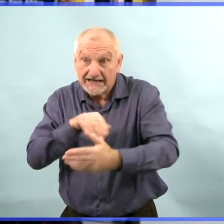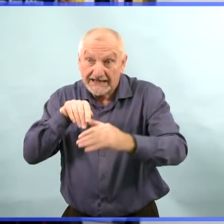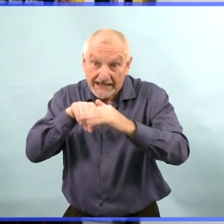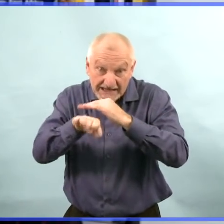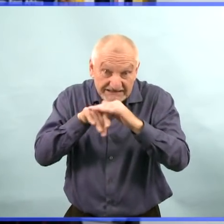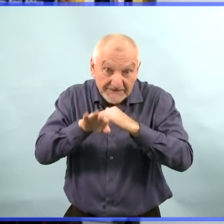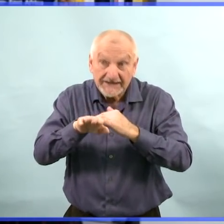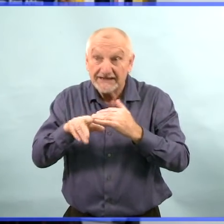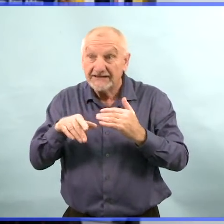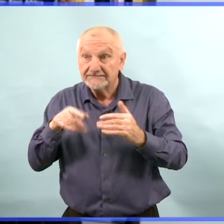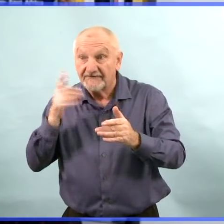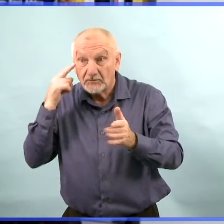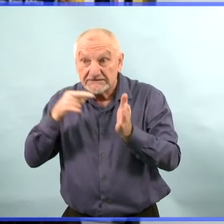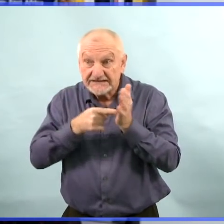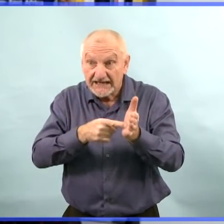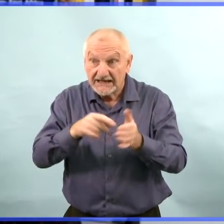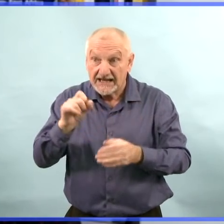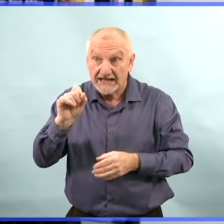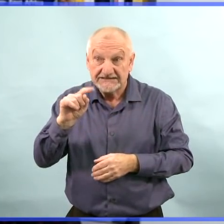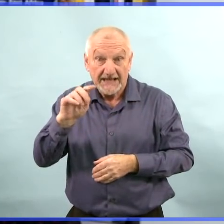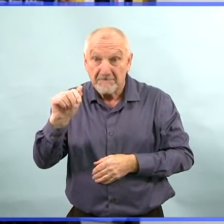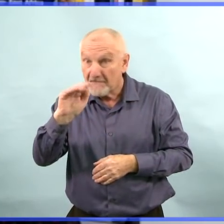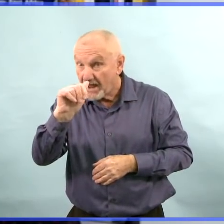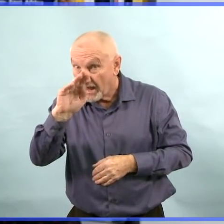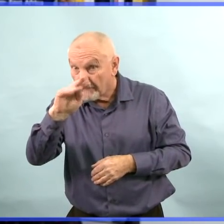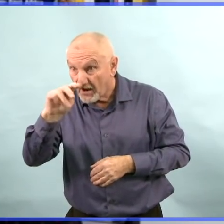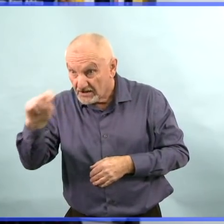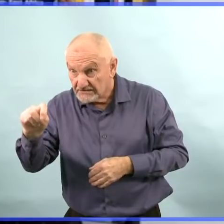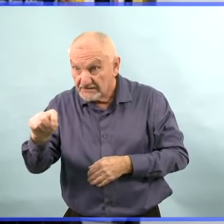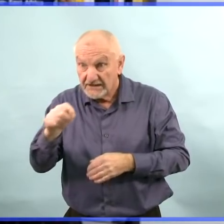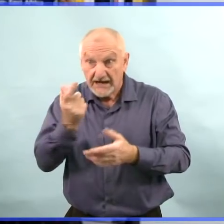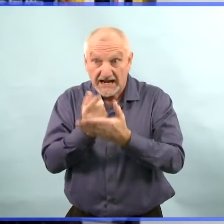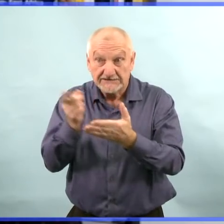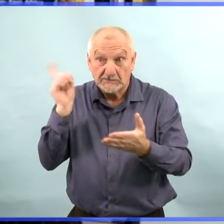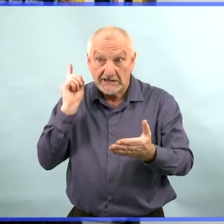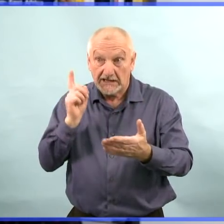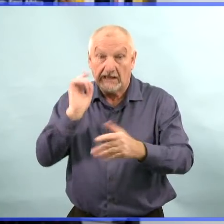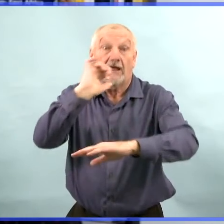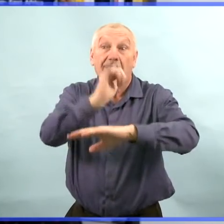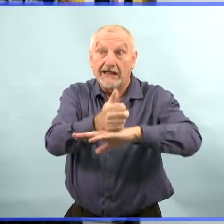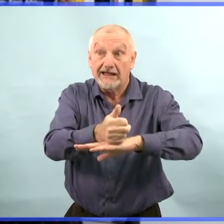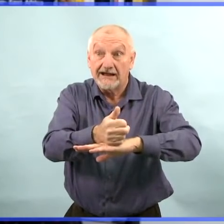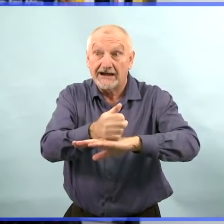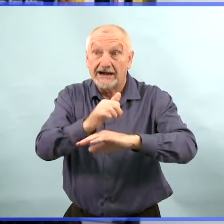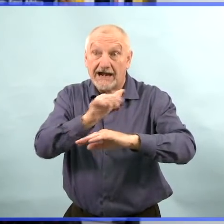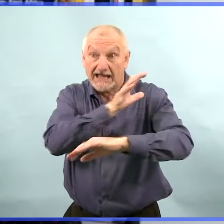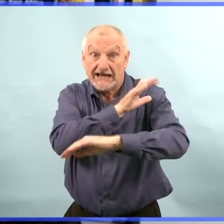provided a targeted pop-up clinic last week that was so innovative and totally focused